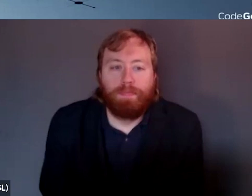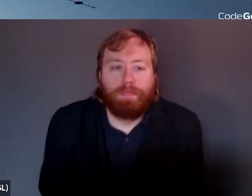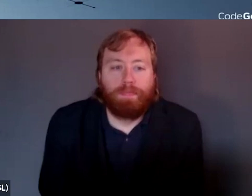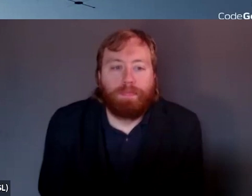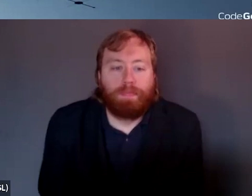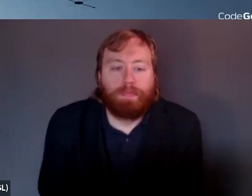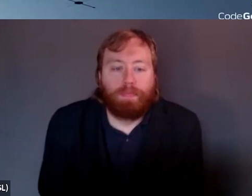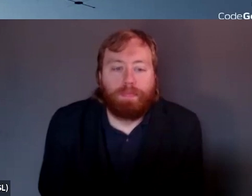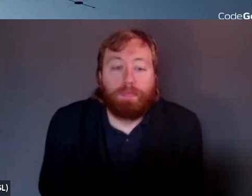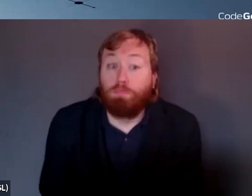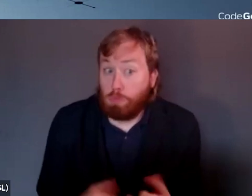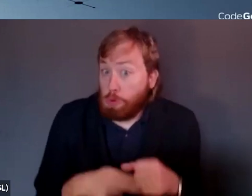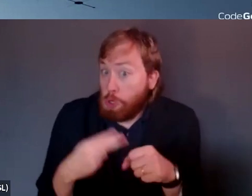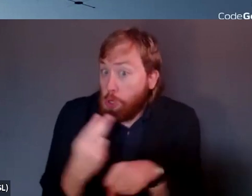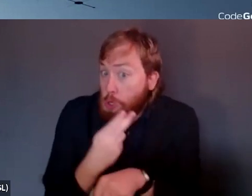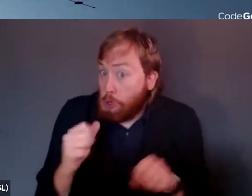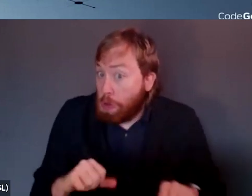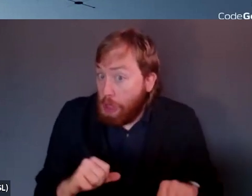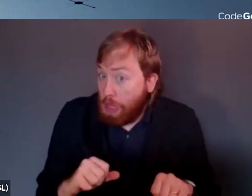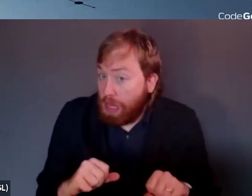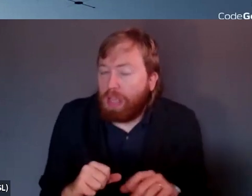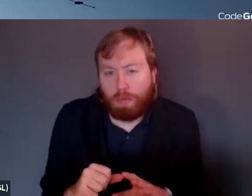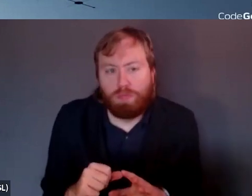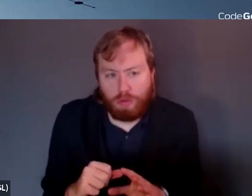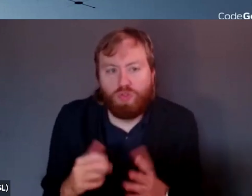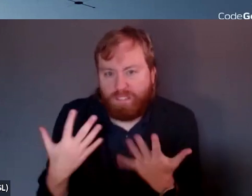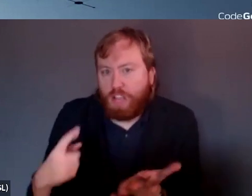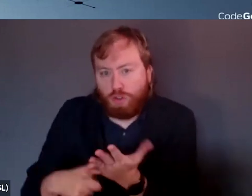What about usability? That's accessibility and keeping the website accessible,